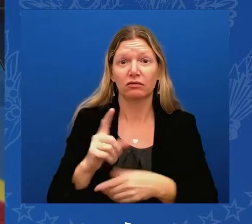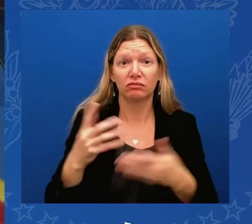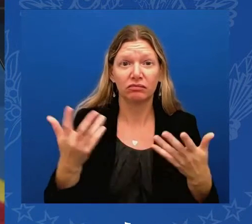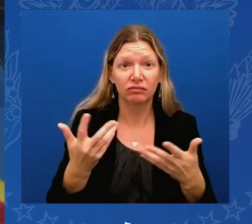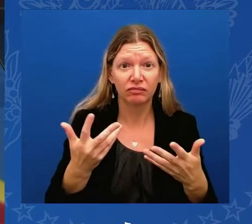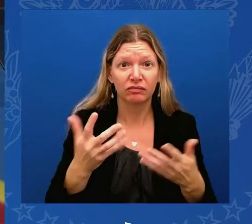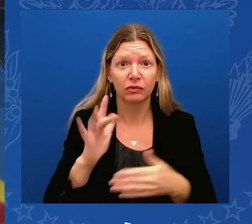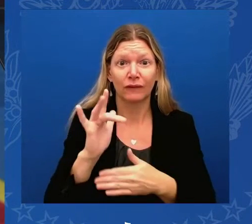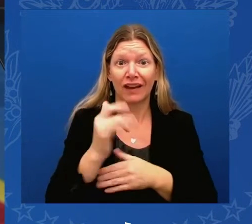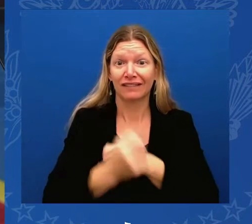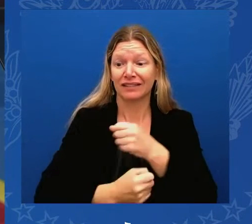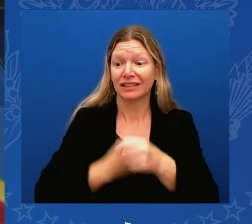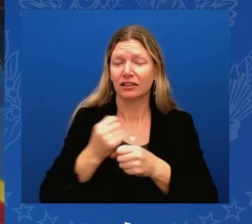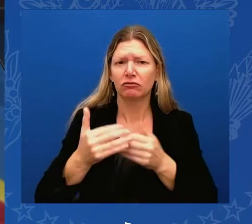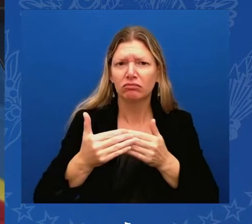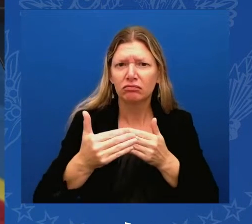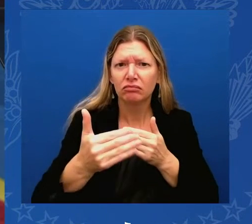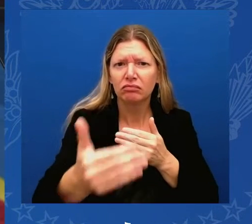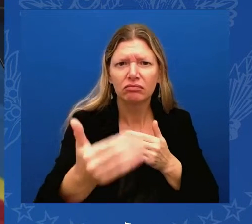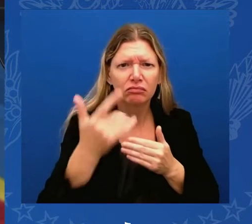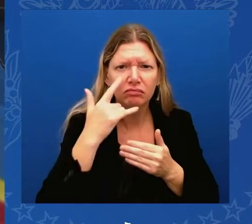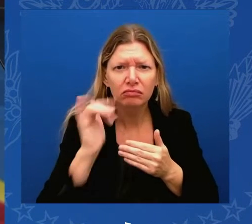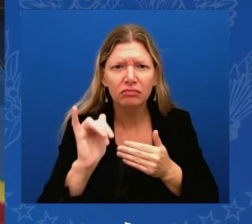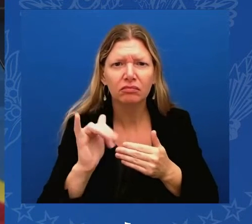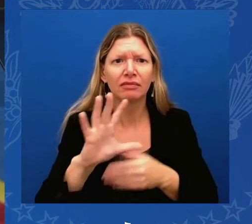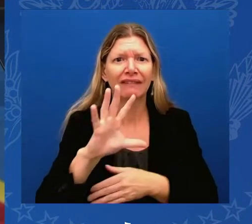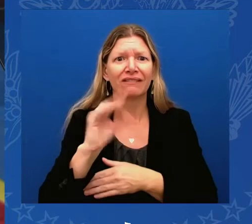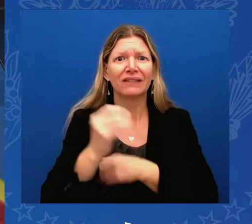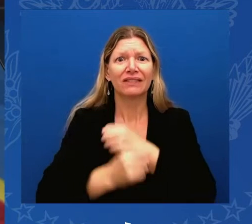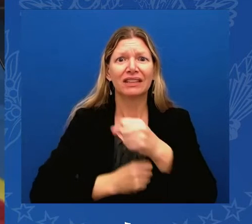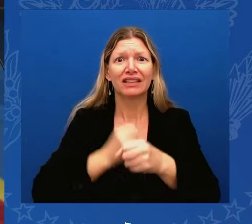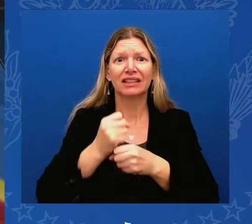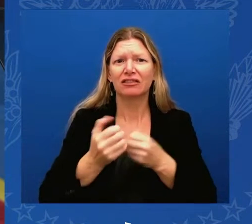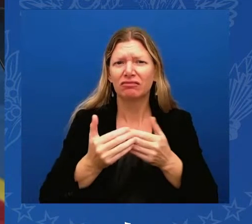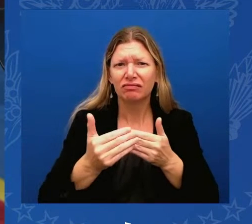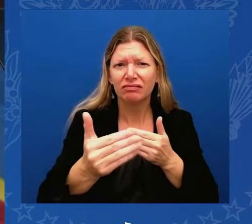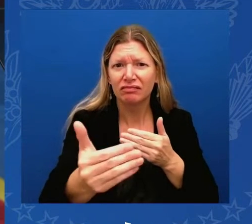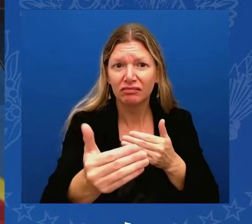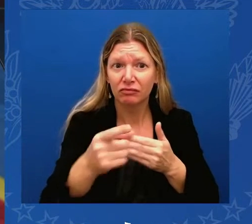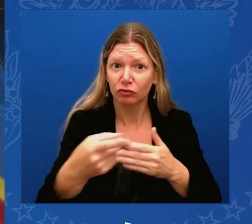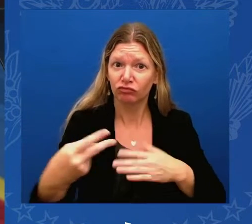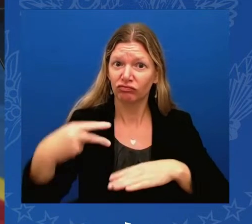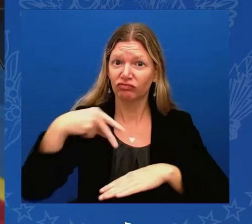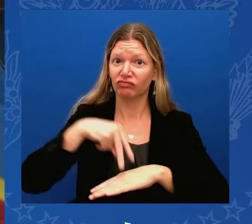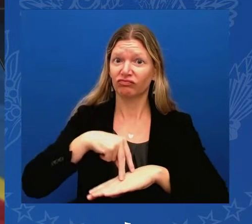and address the next generation of Morehouse men, what will you say you did with that power you've earned?